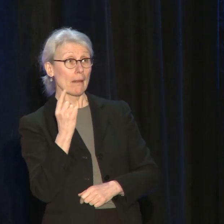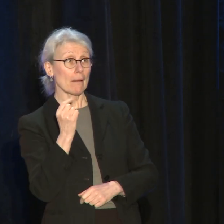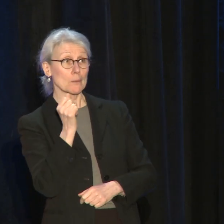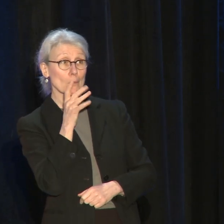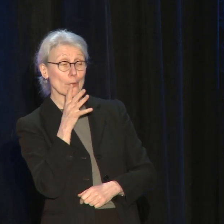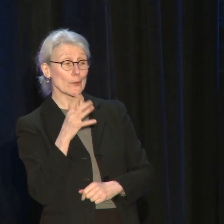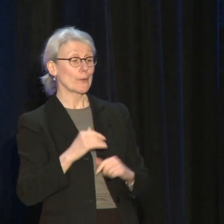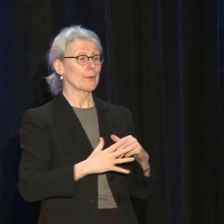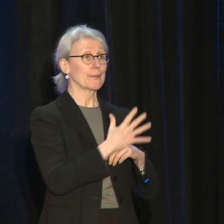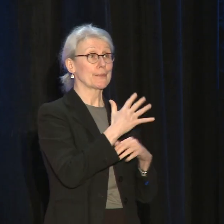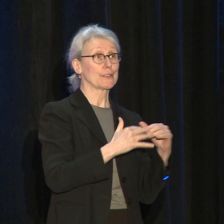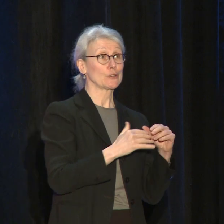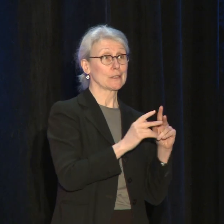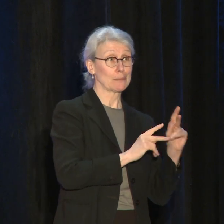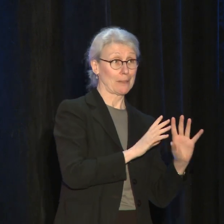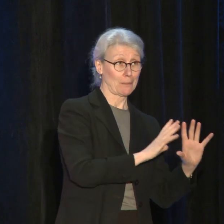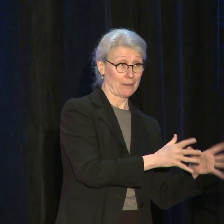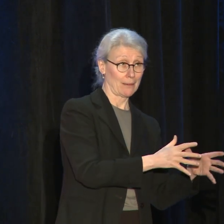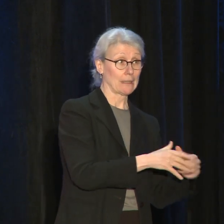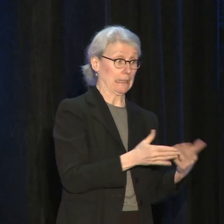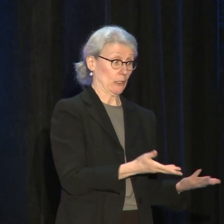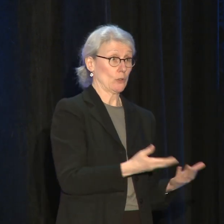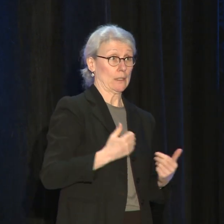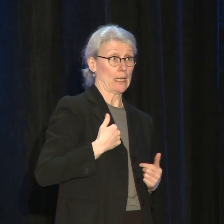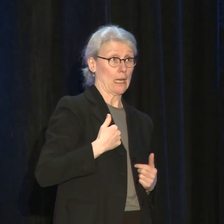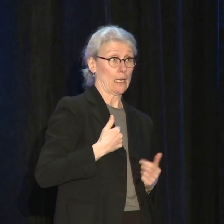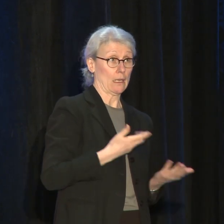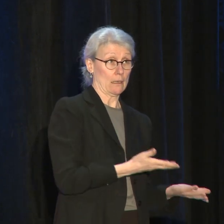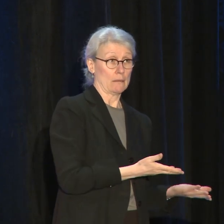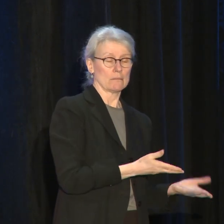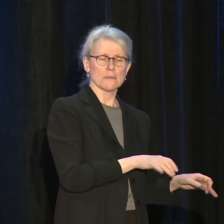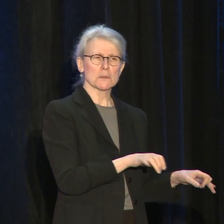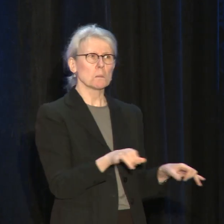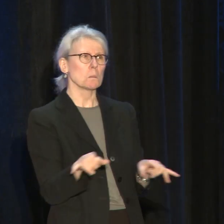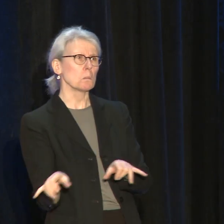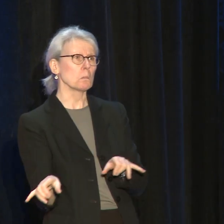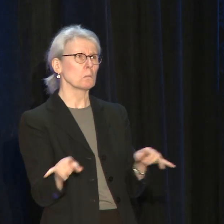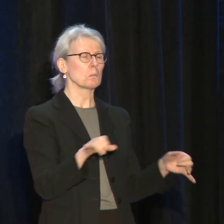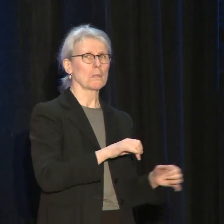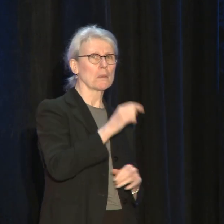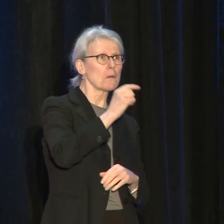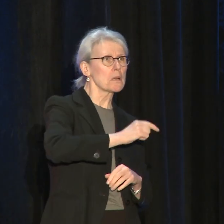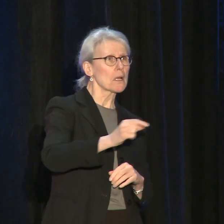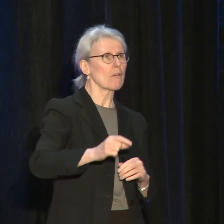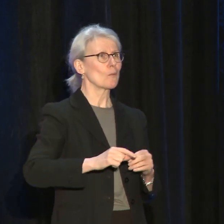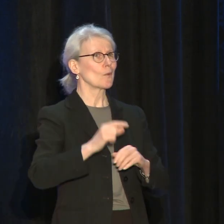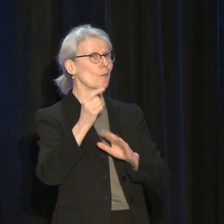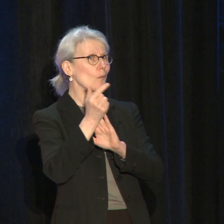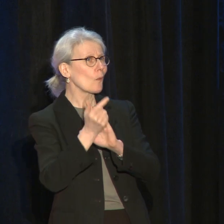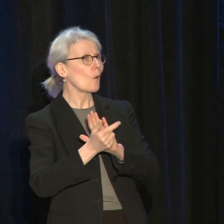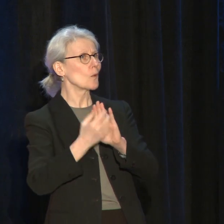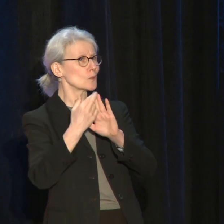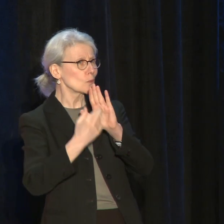Indigenous people in Canada have historically been treated, as well as in the United States,